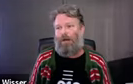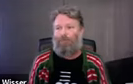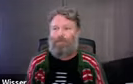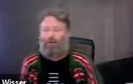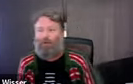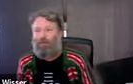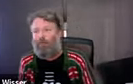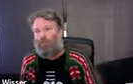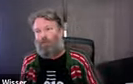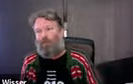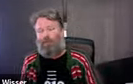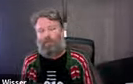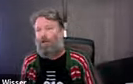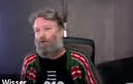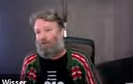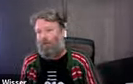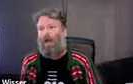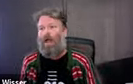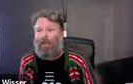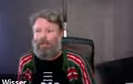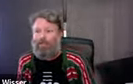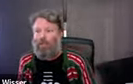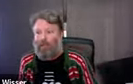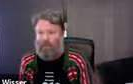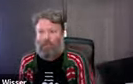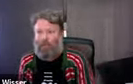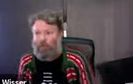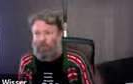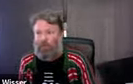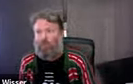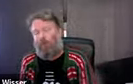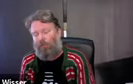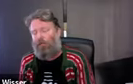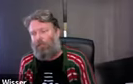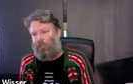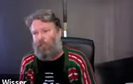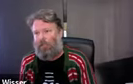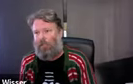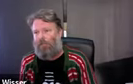and it becomes a little bit slower. That has allowed us - the one